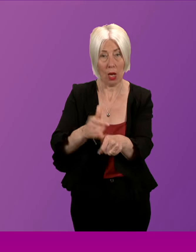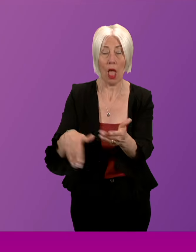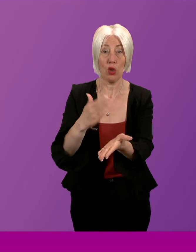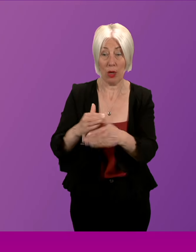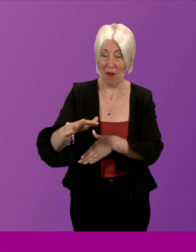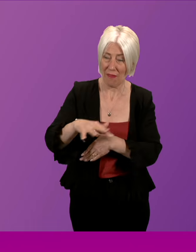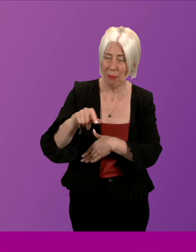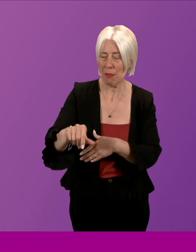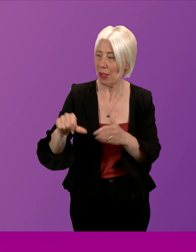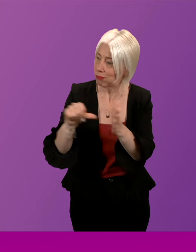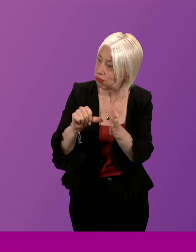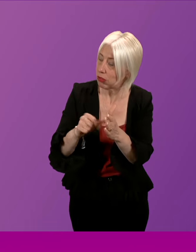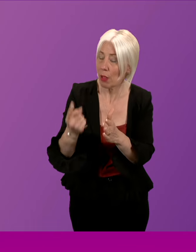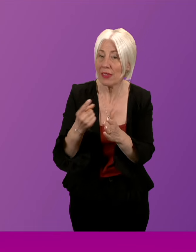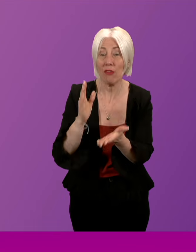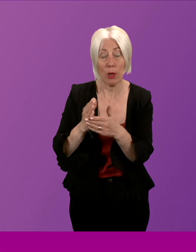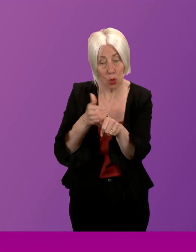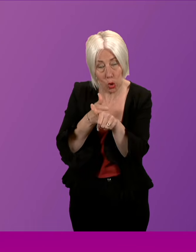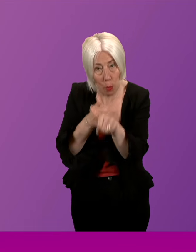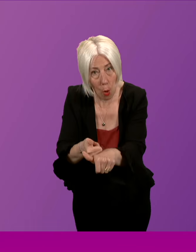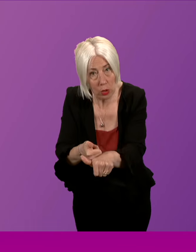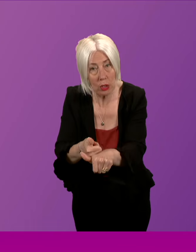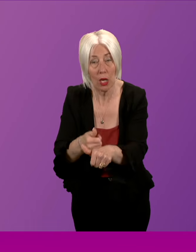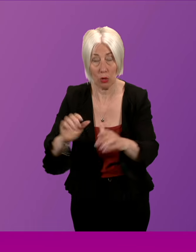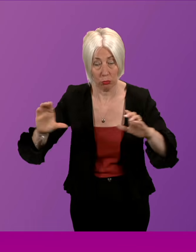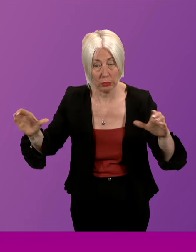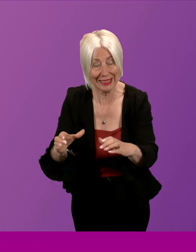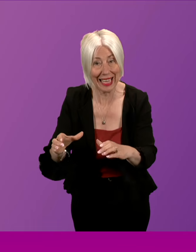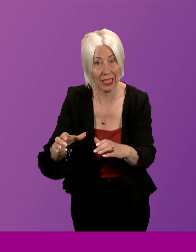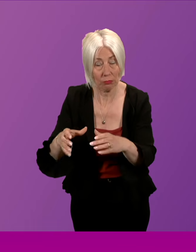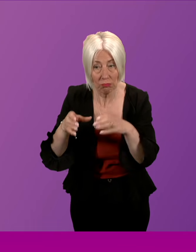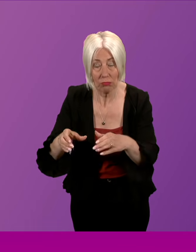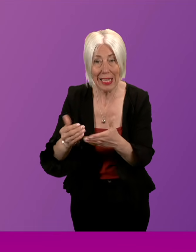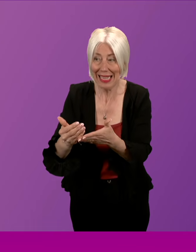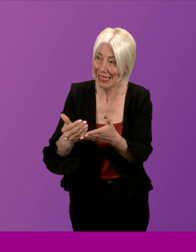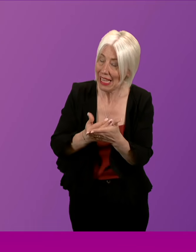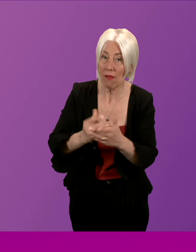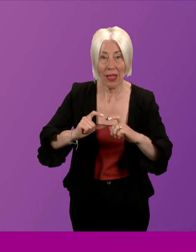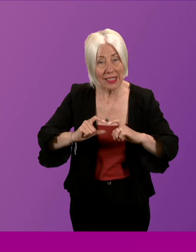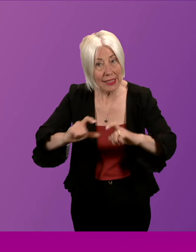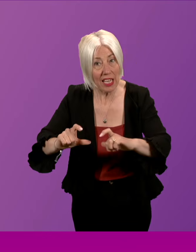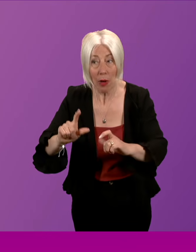difficulty are supported to stay together when it is safe and sustainable for them to do so and